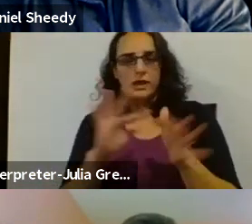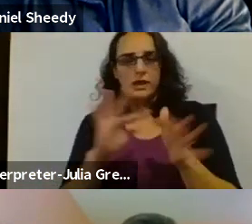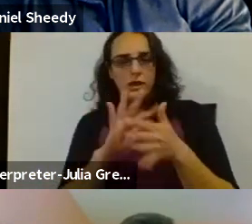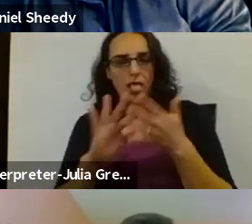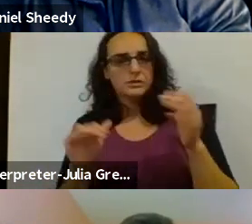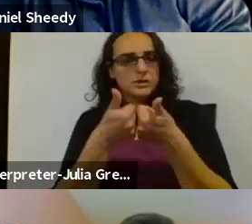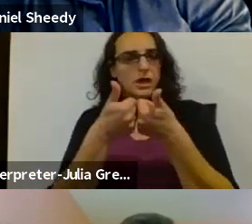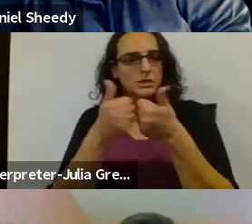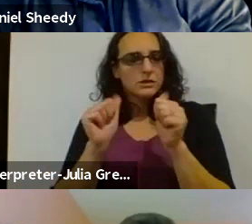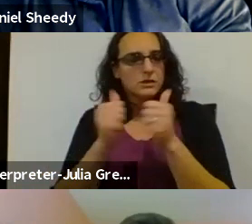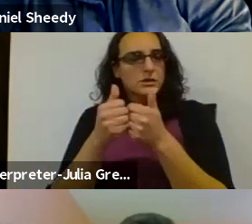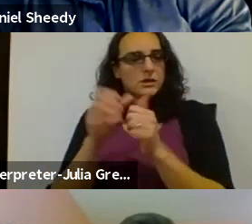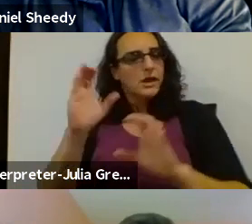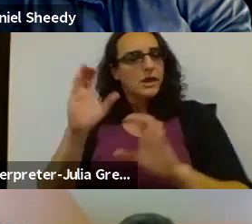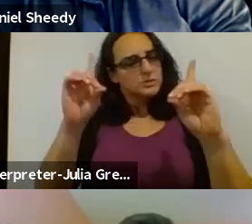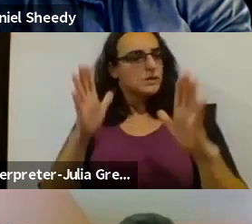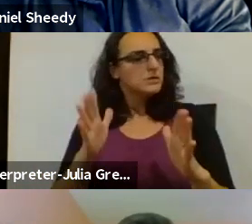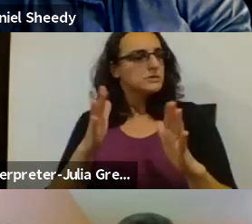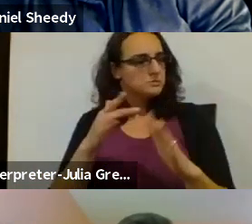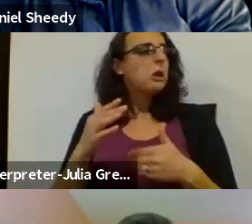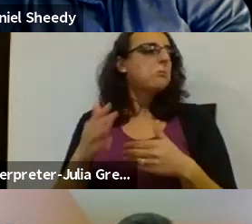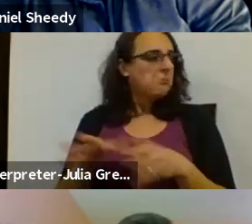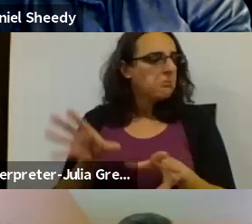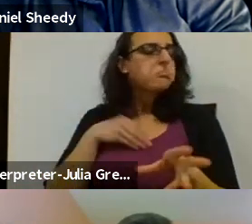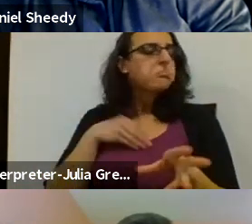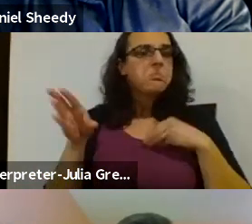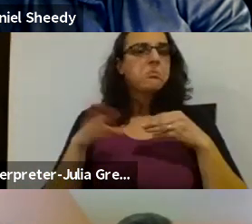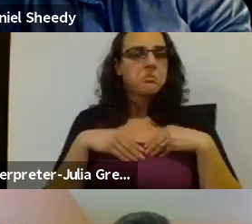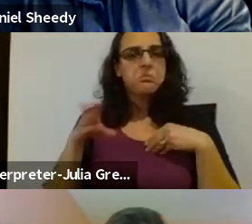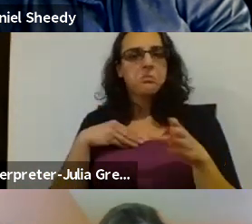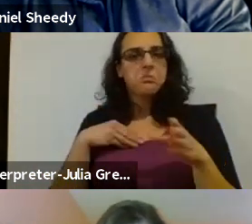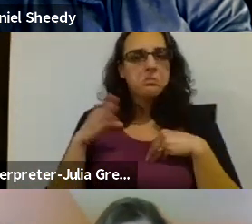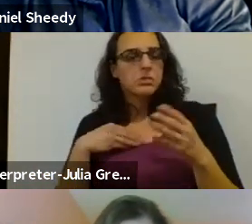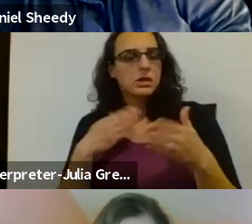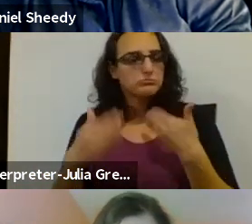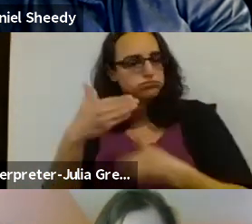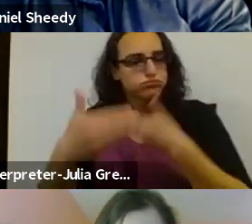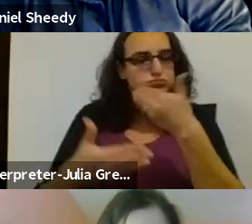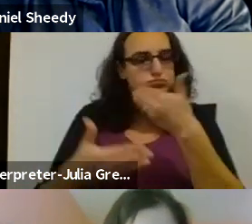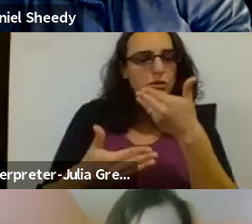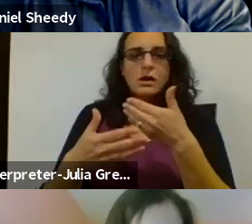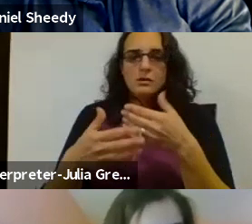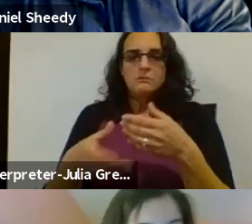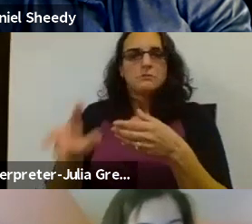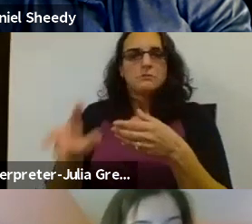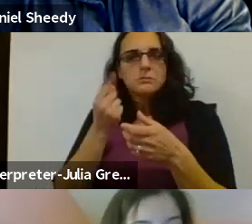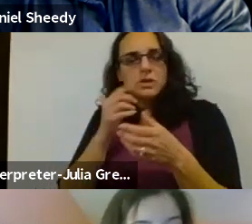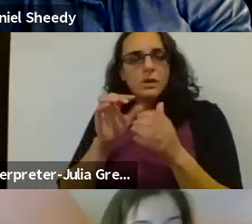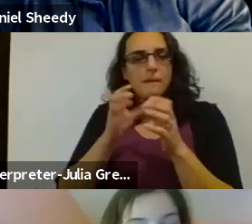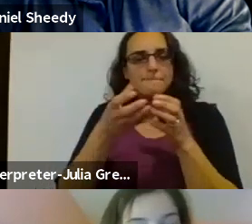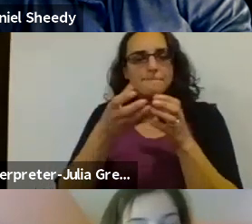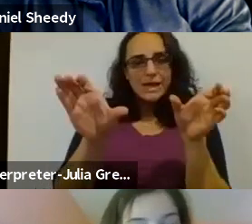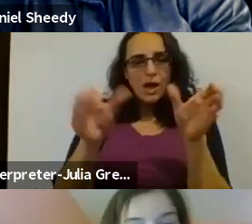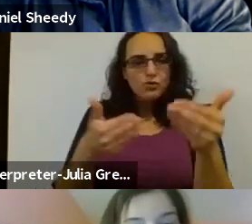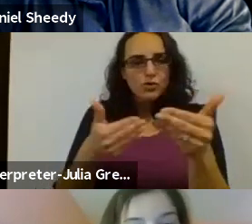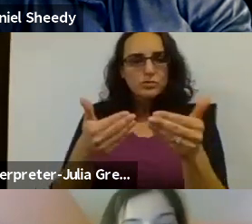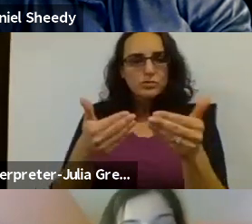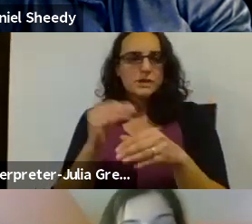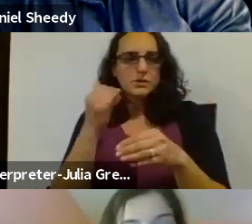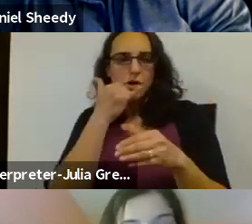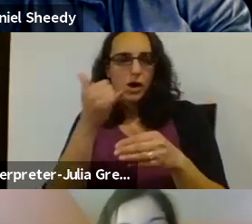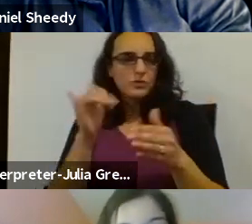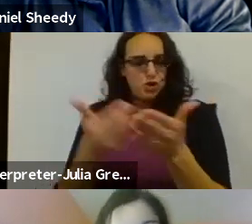Christina Scilingo: educators have kind of enrolling with all the updates and been receptive to things like breakout rooms and polling, which are pretty new to Google meet and zoom and I think having those